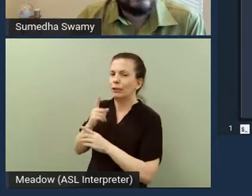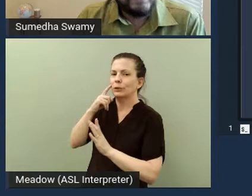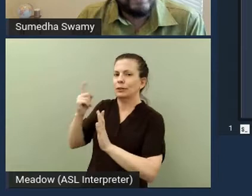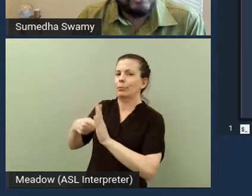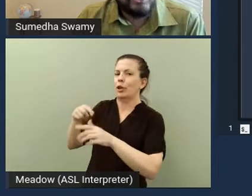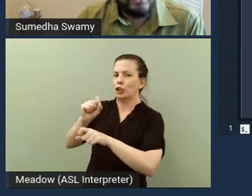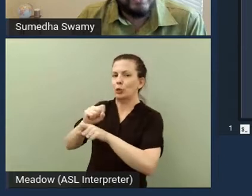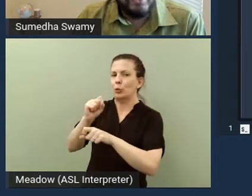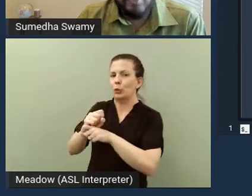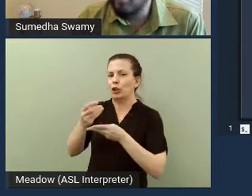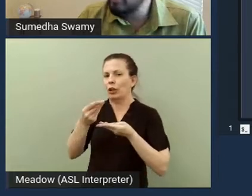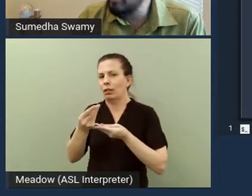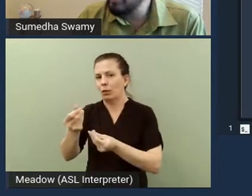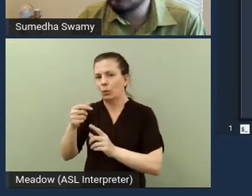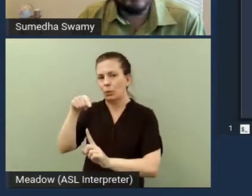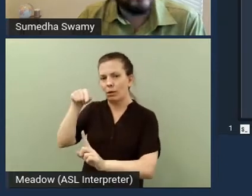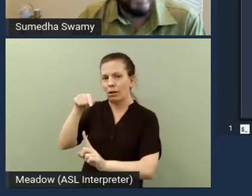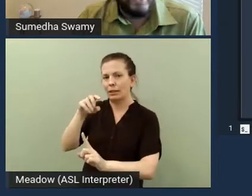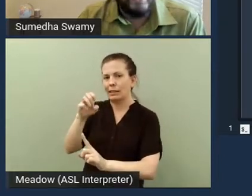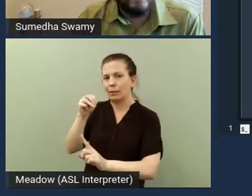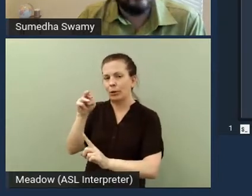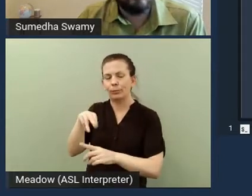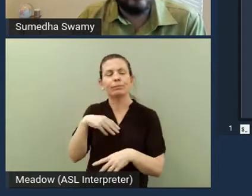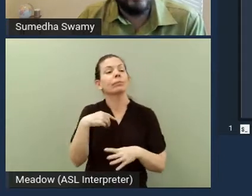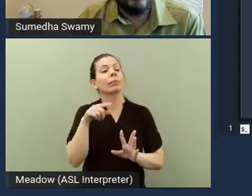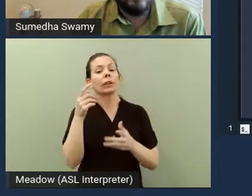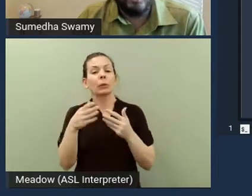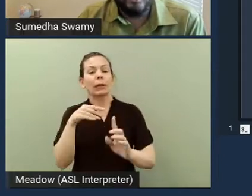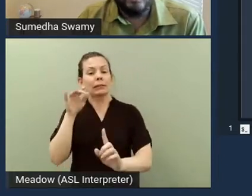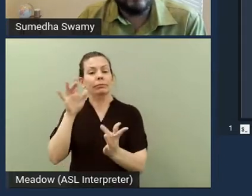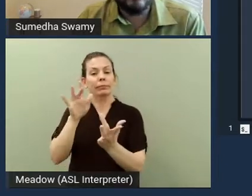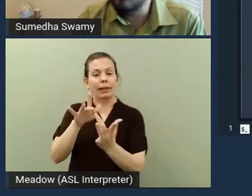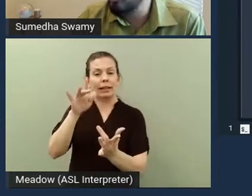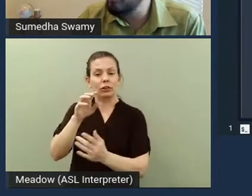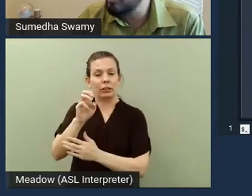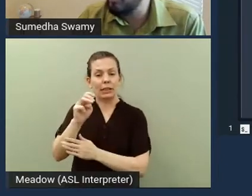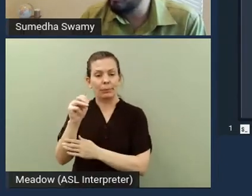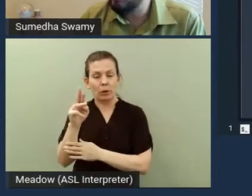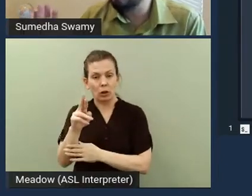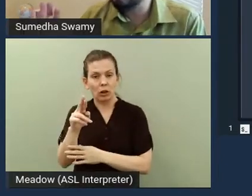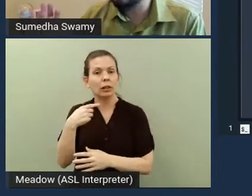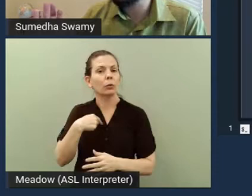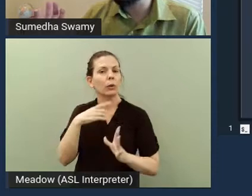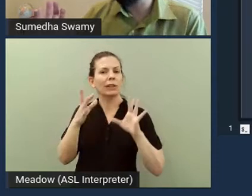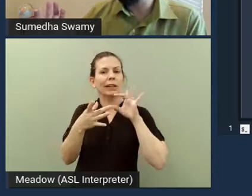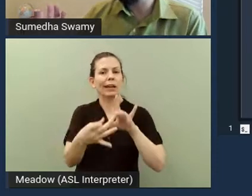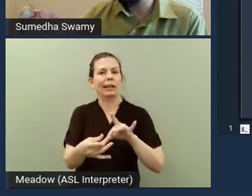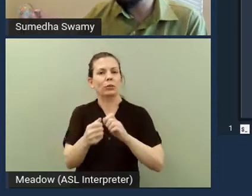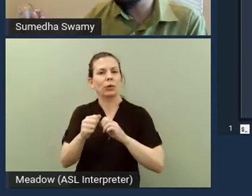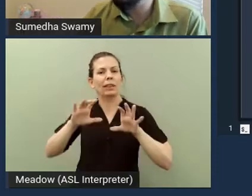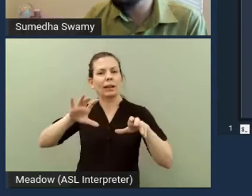So, we're still initiating EMR connection, and we are going to be connected to the cluster, but that's it.